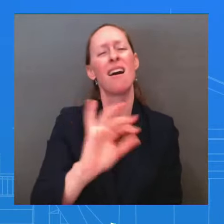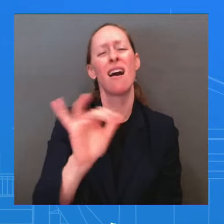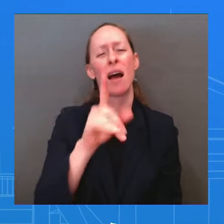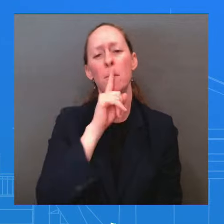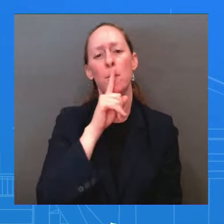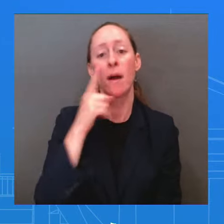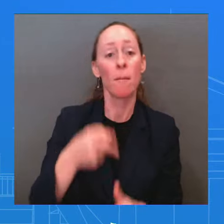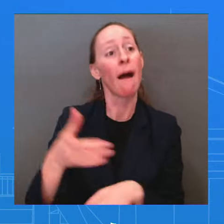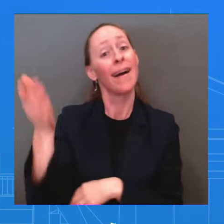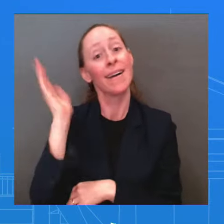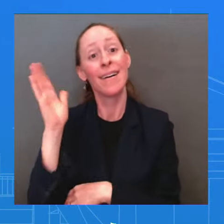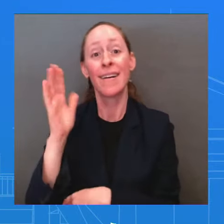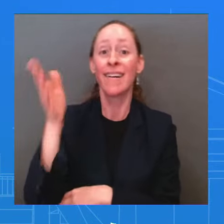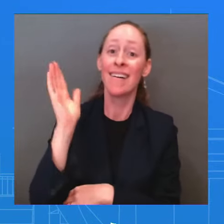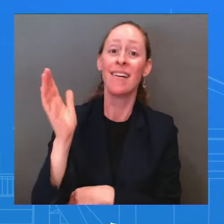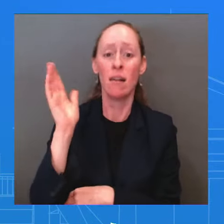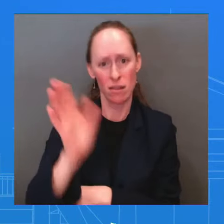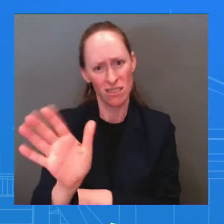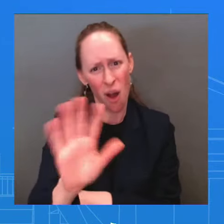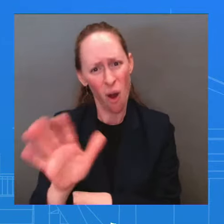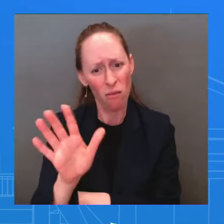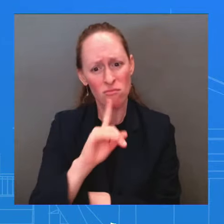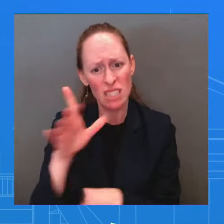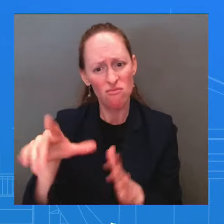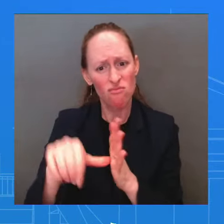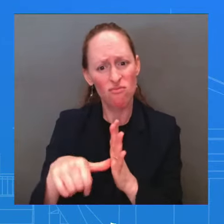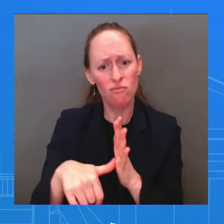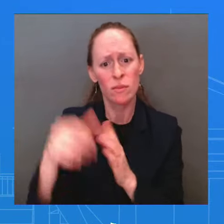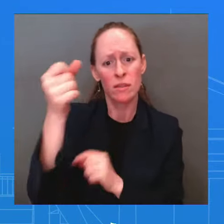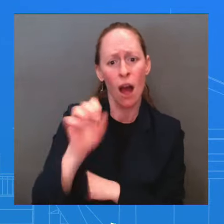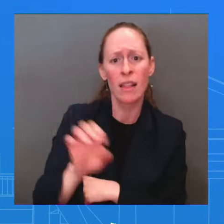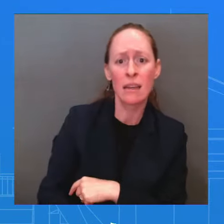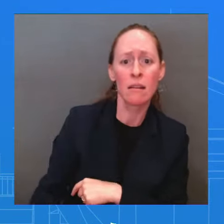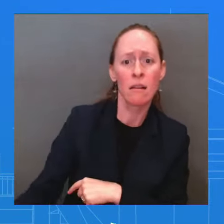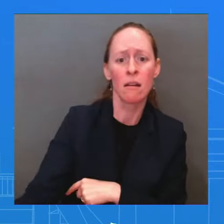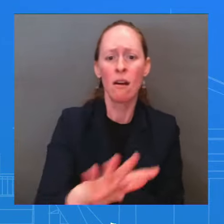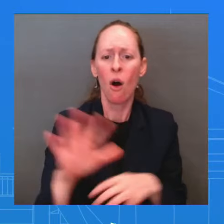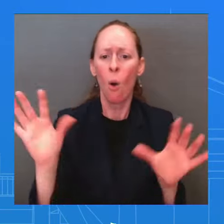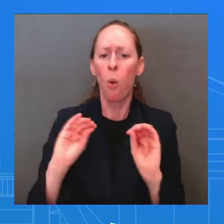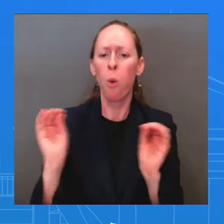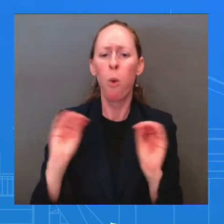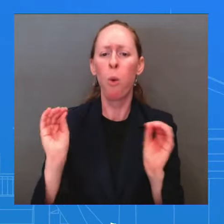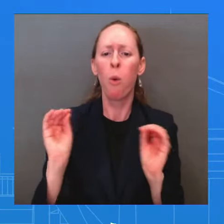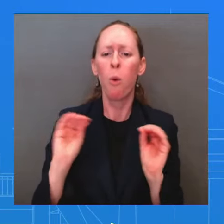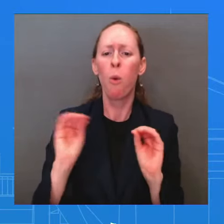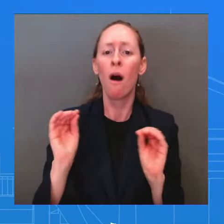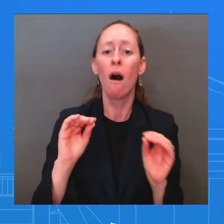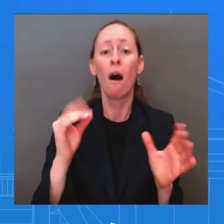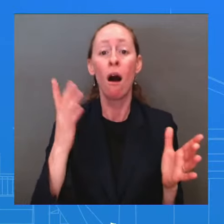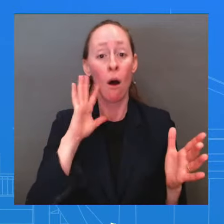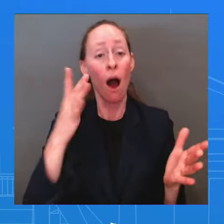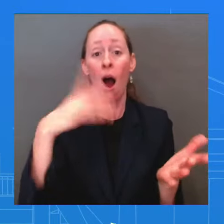Nothing about Ukraine without Ukraine. Nobody is going to negotiate Ukraine's future without Ukraine being the ones